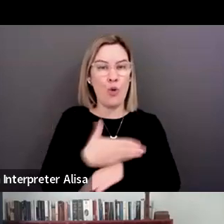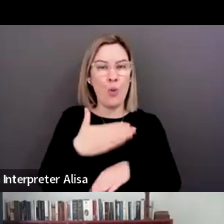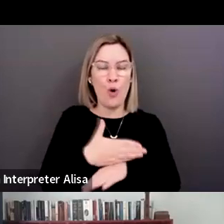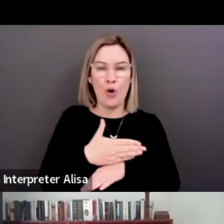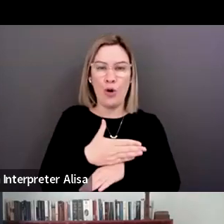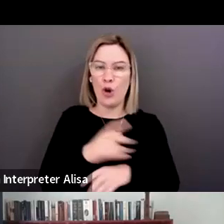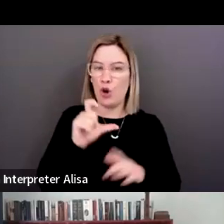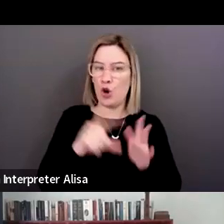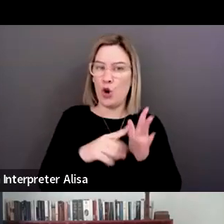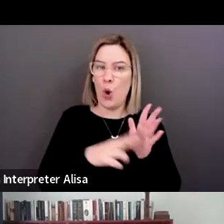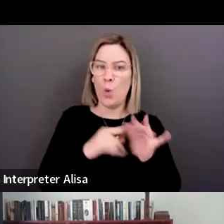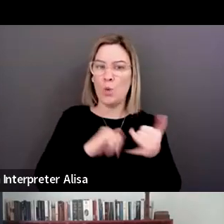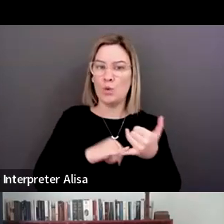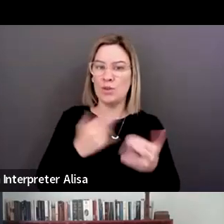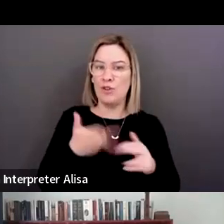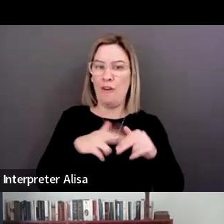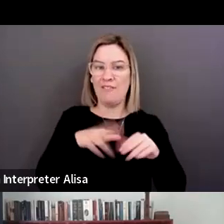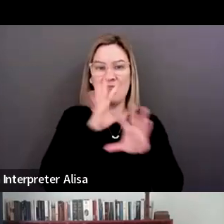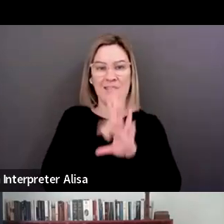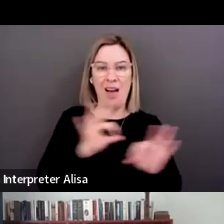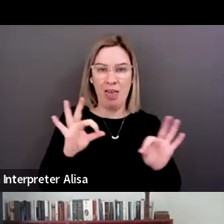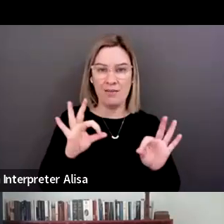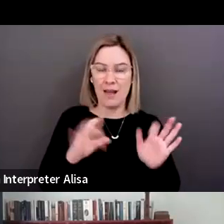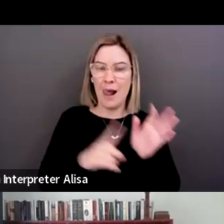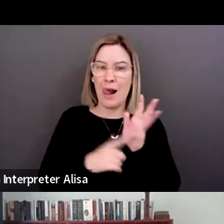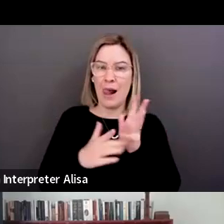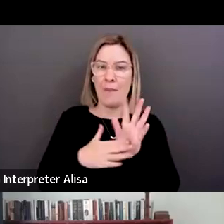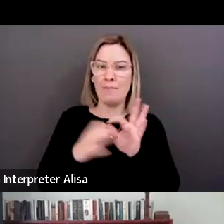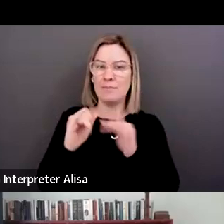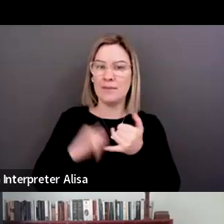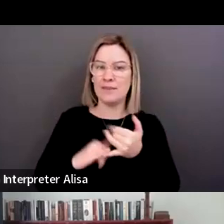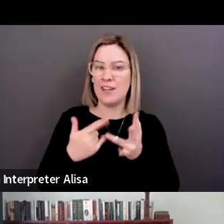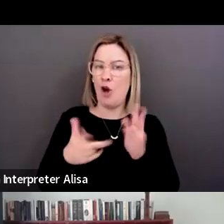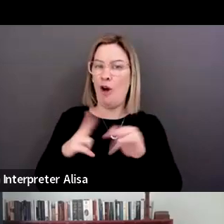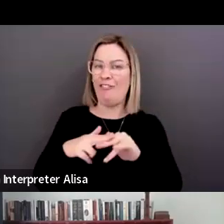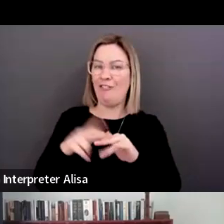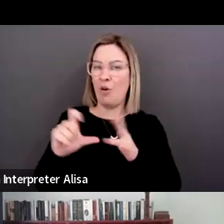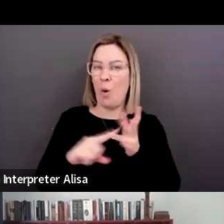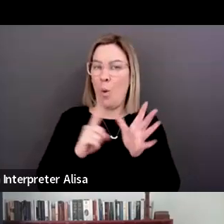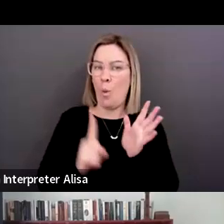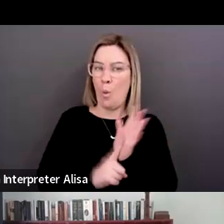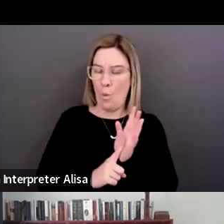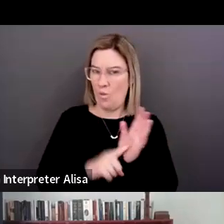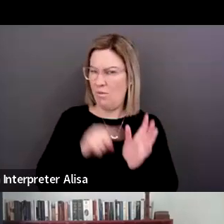grappling with the problems of this. I would also like to cite Gabrielle's